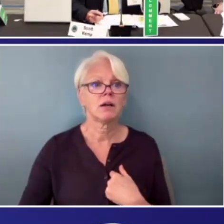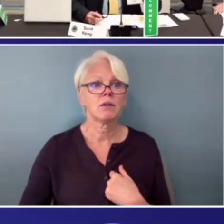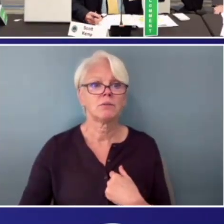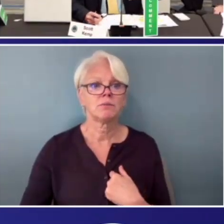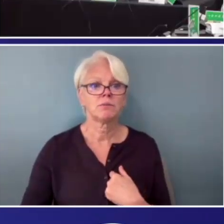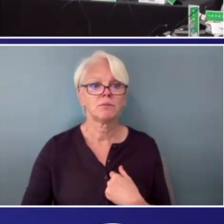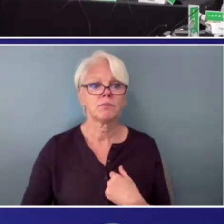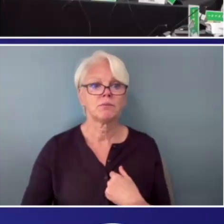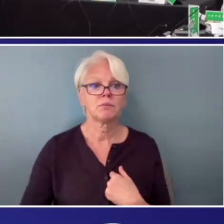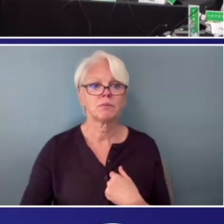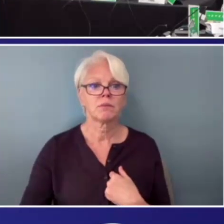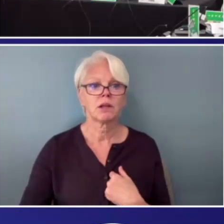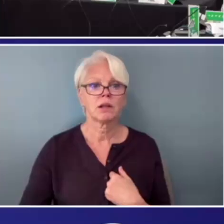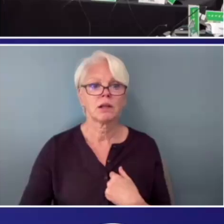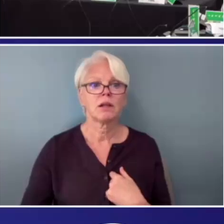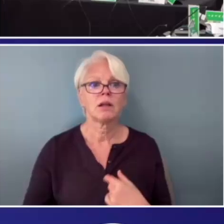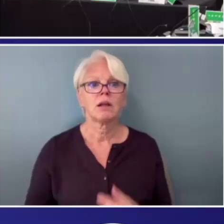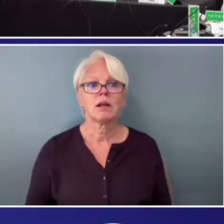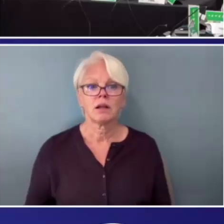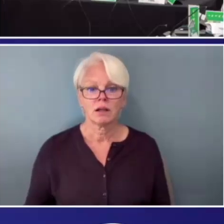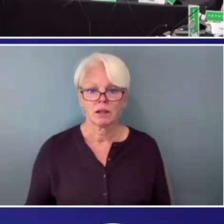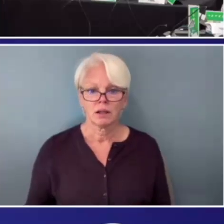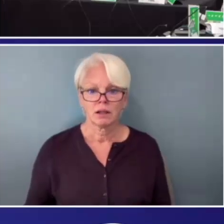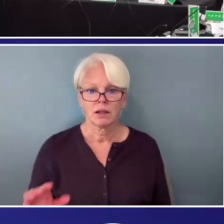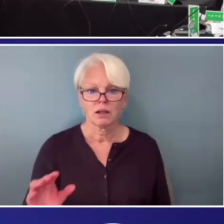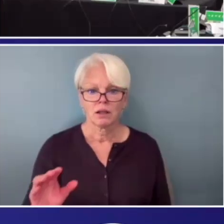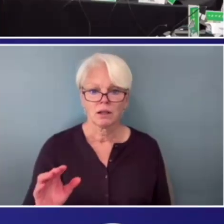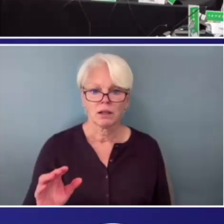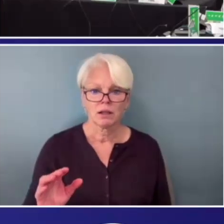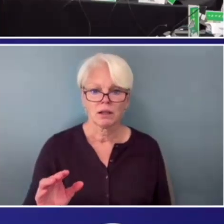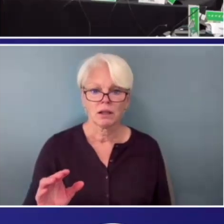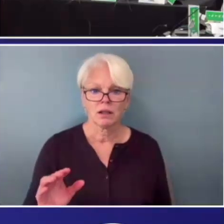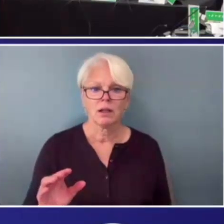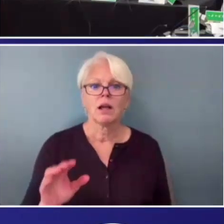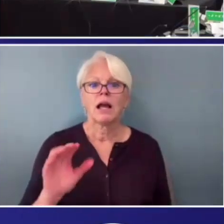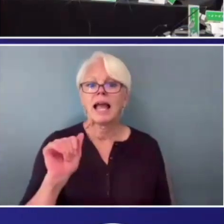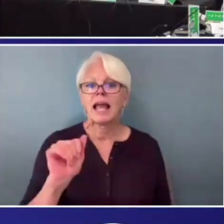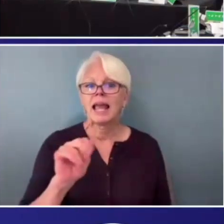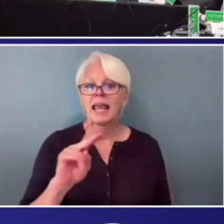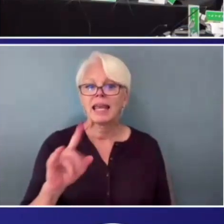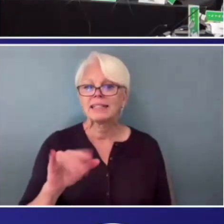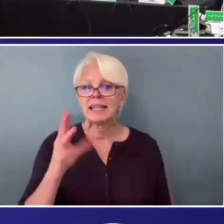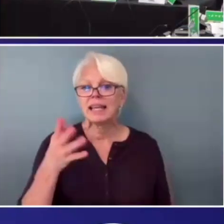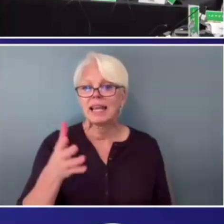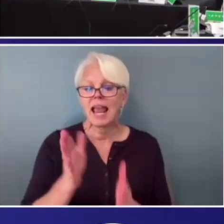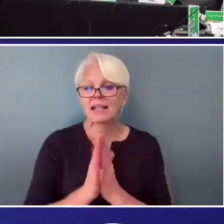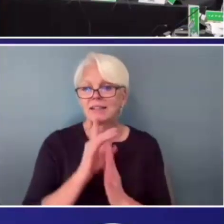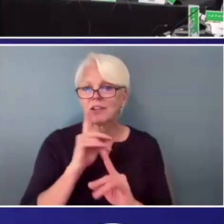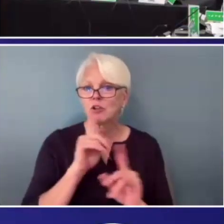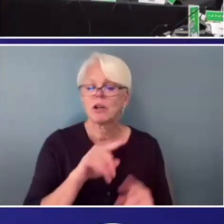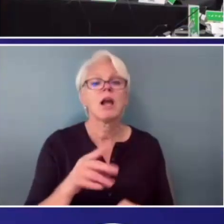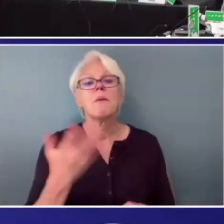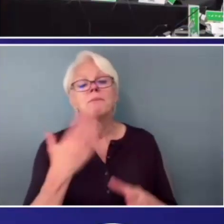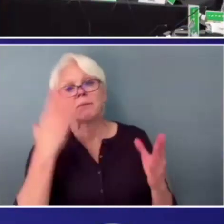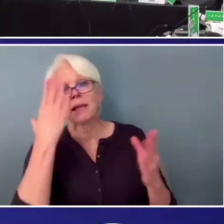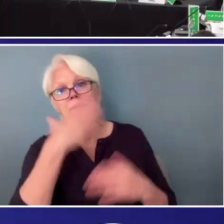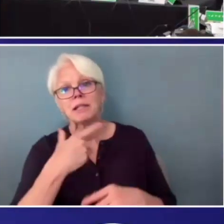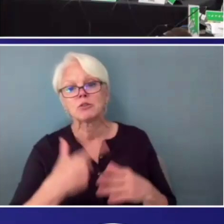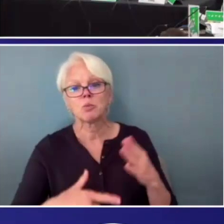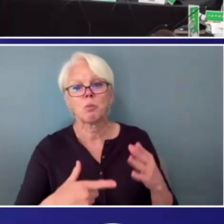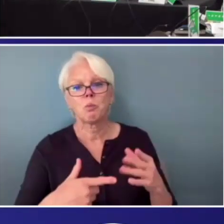Andy has asked if he could respond to that. You may have missed what he -- what Jacob just said. If the program leads to professional licensure,